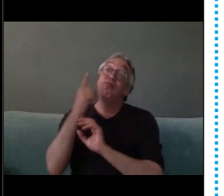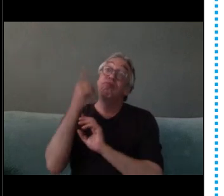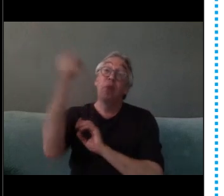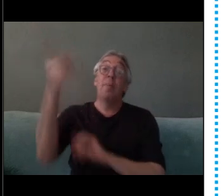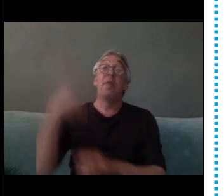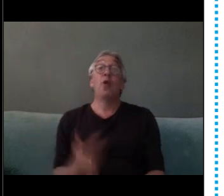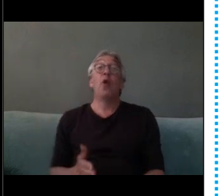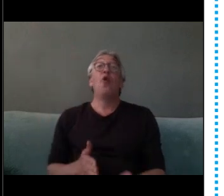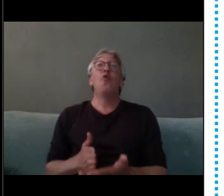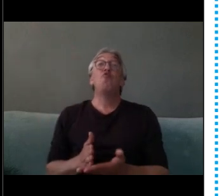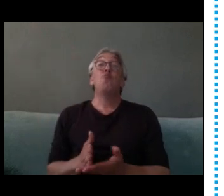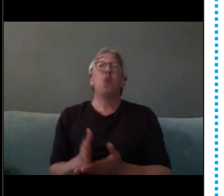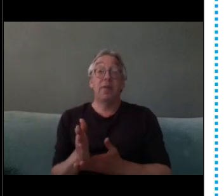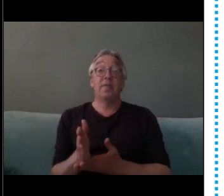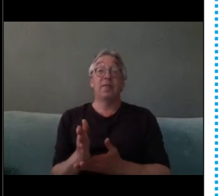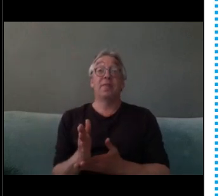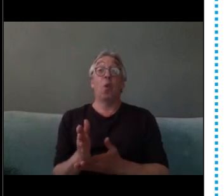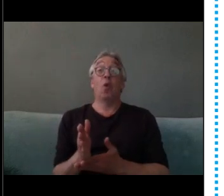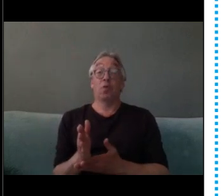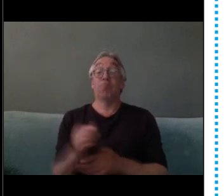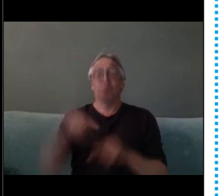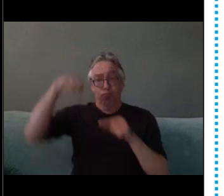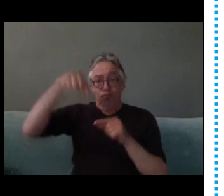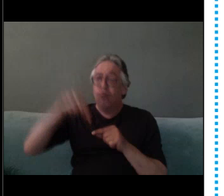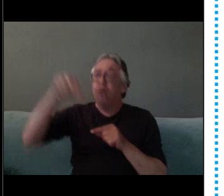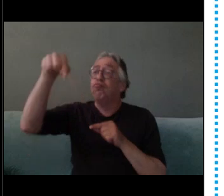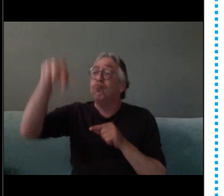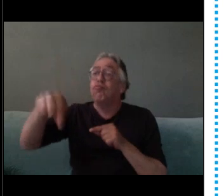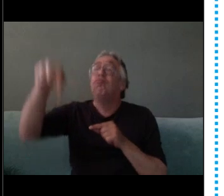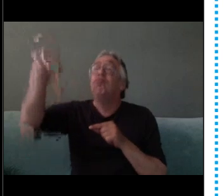but a list of stops where you have the right to assistance.